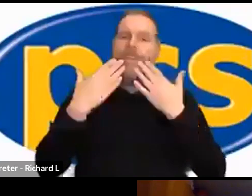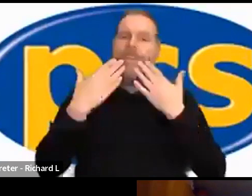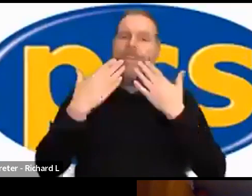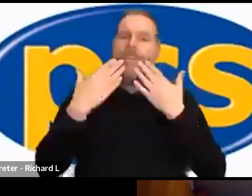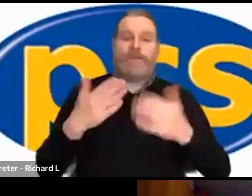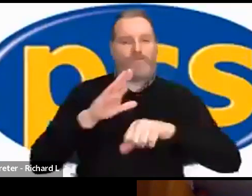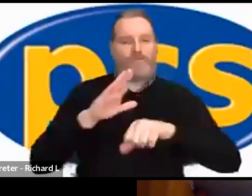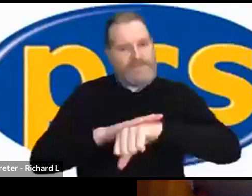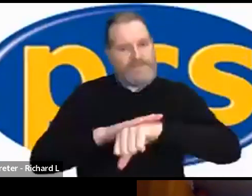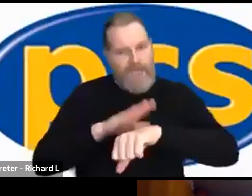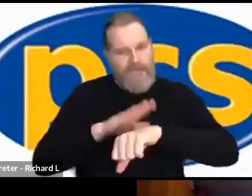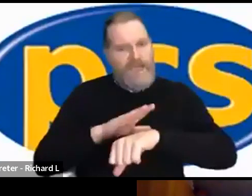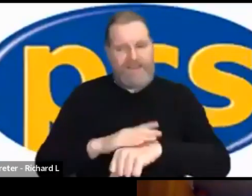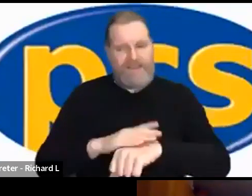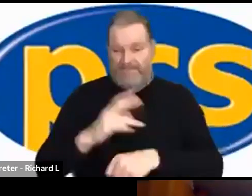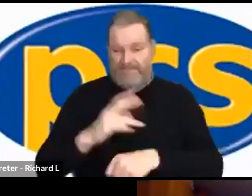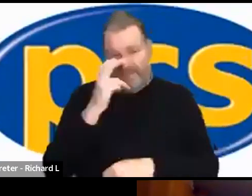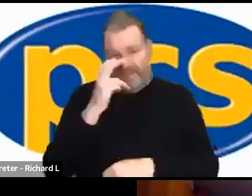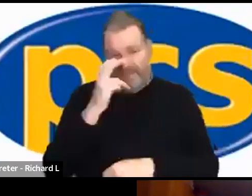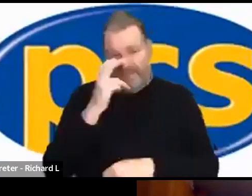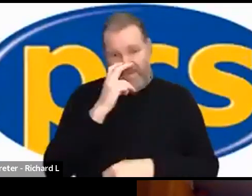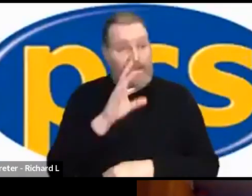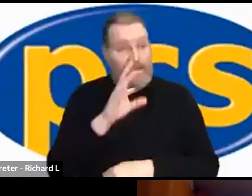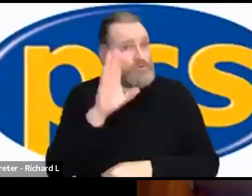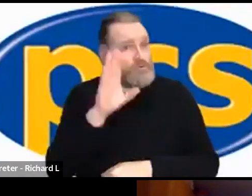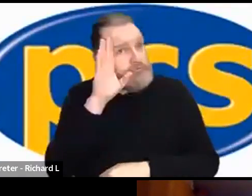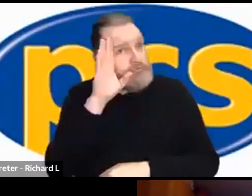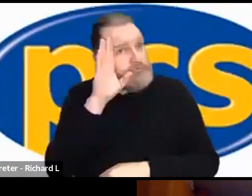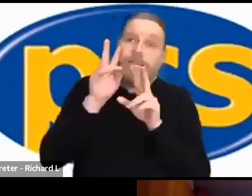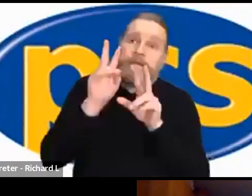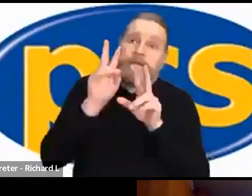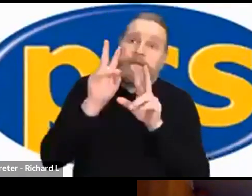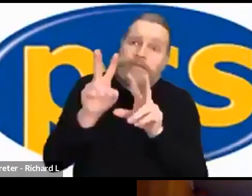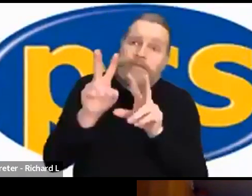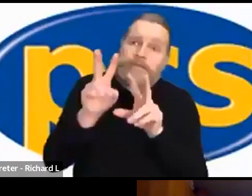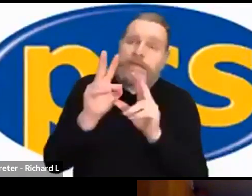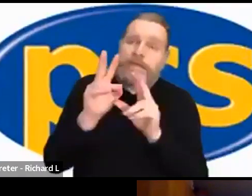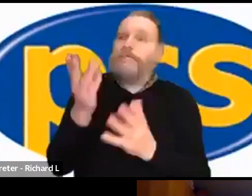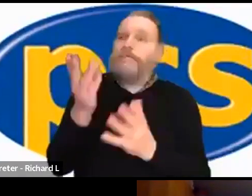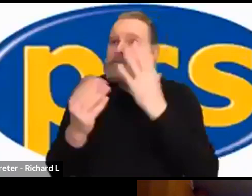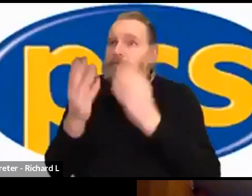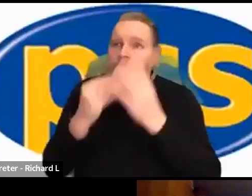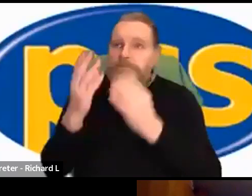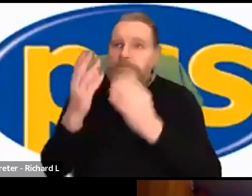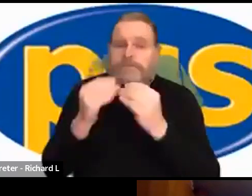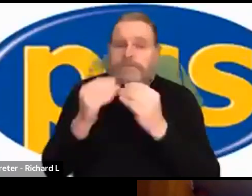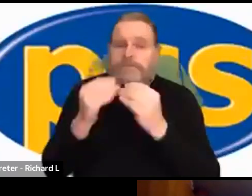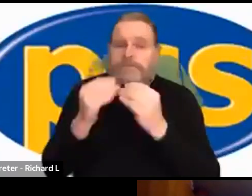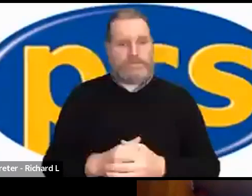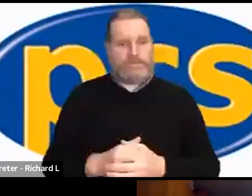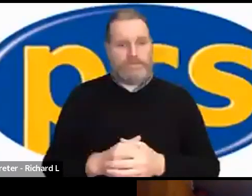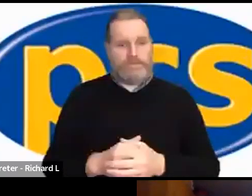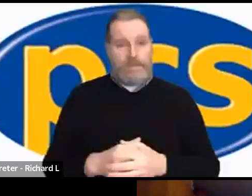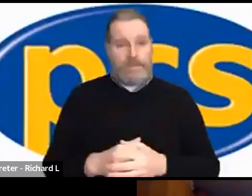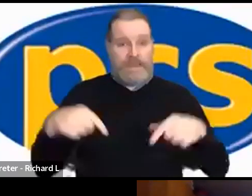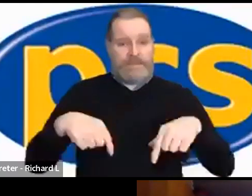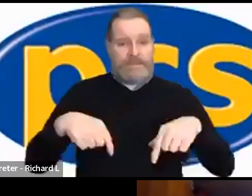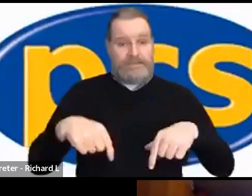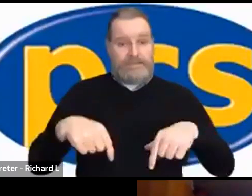, and , and and thank you all for giving up your time to to come and listen time to come and listen to what we have to say tonight I mean what we want to do